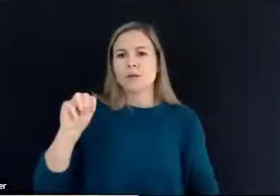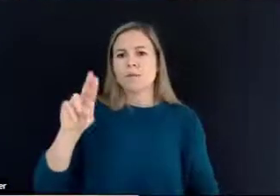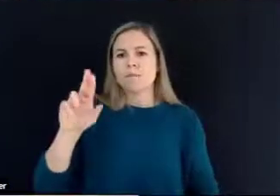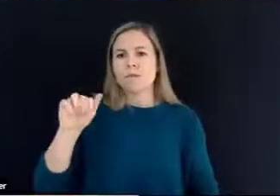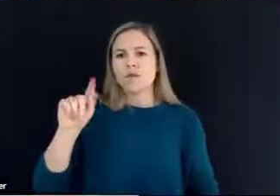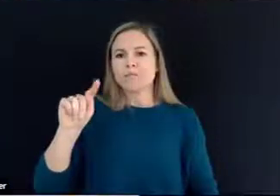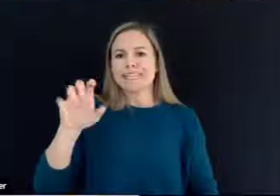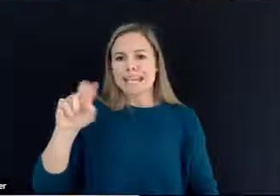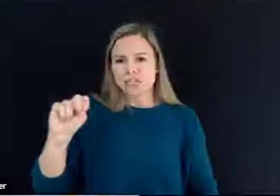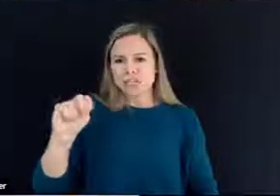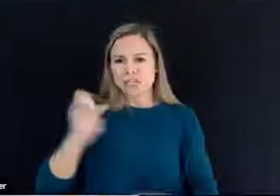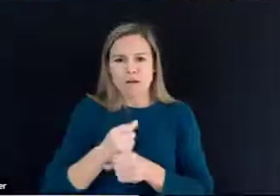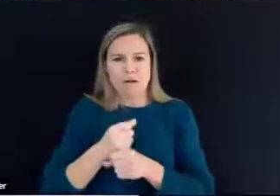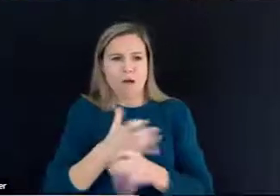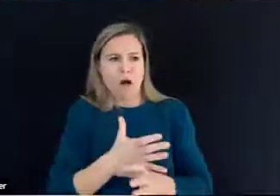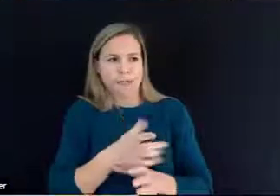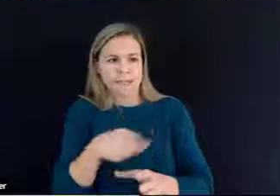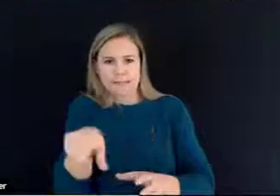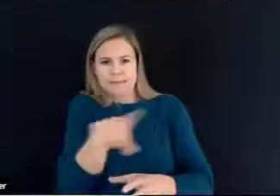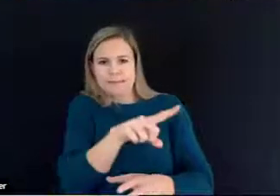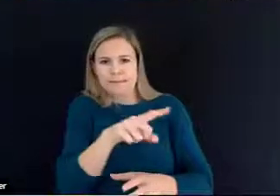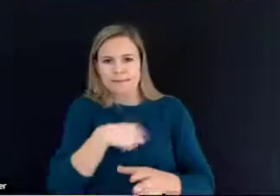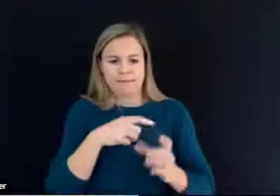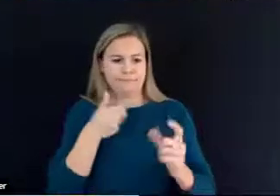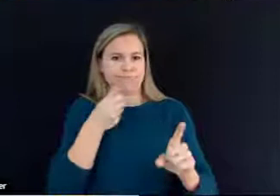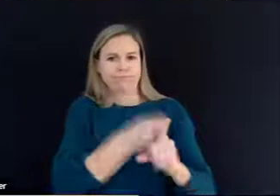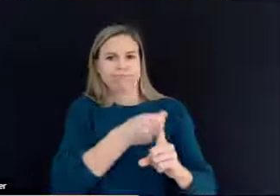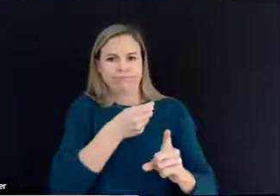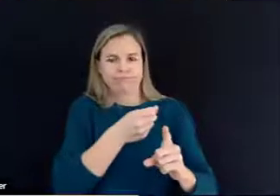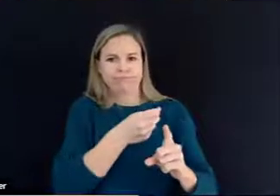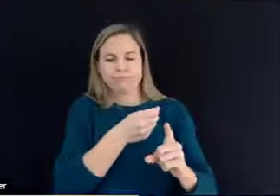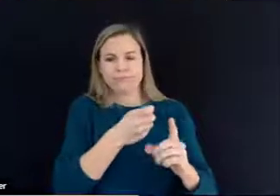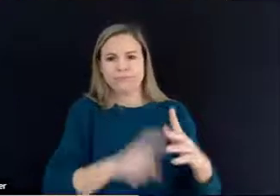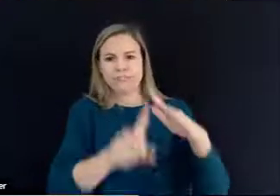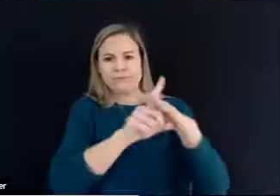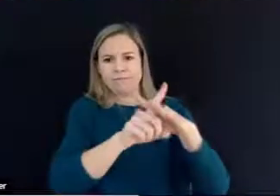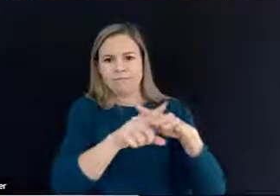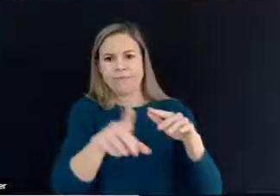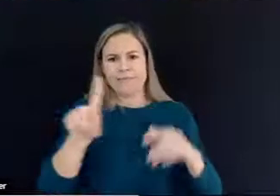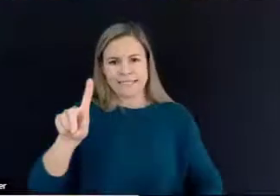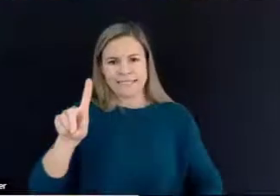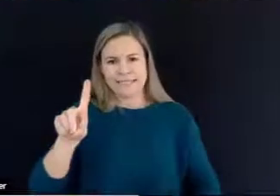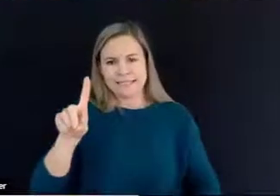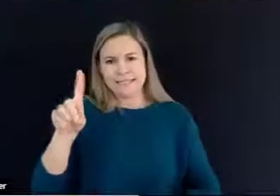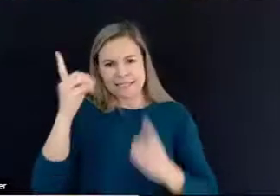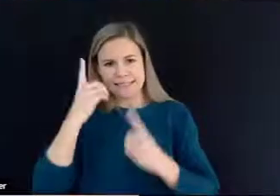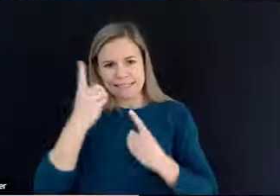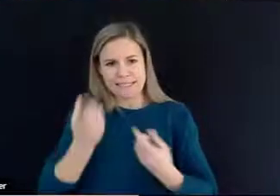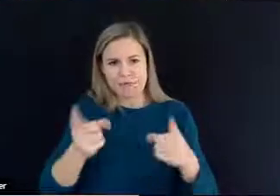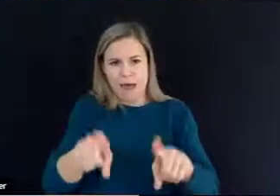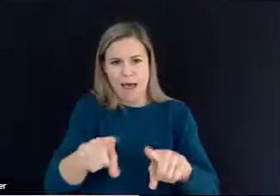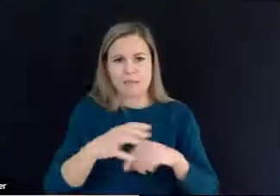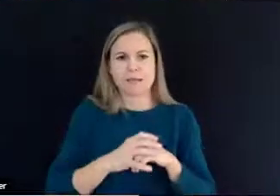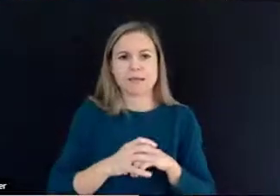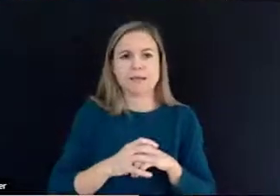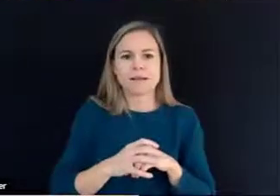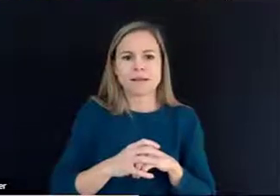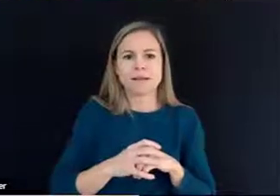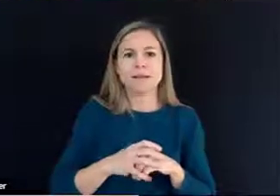is what causes this disease. And so, PEX1 mutations are actually the most common cause.